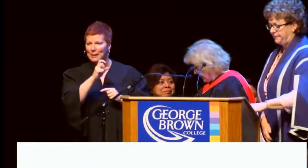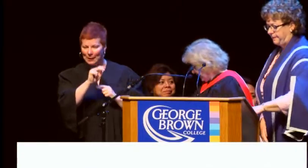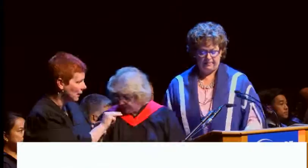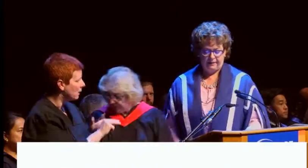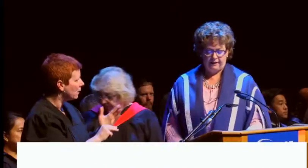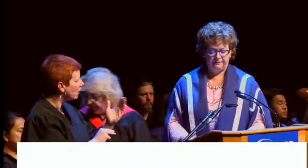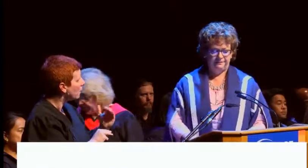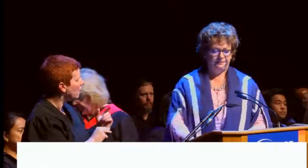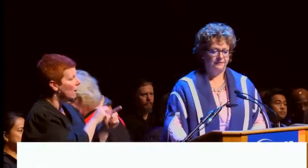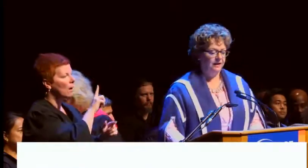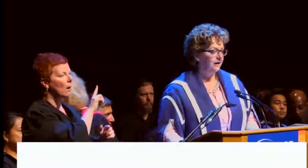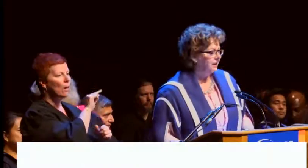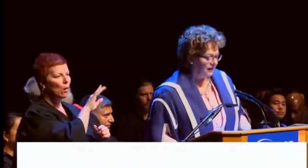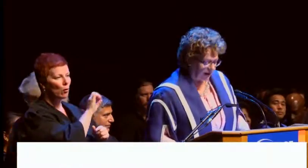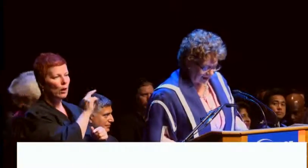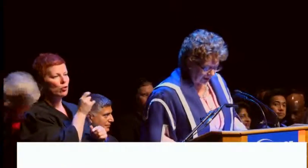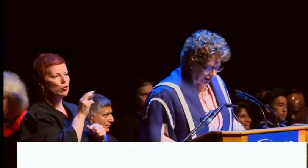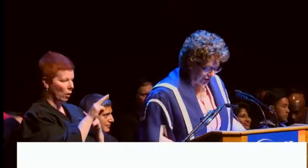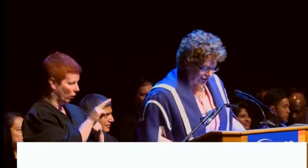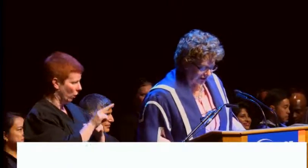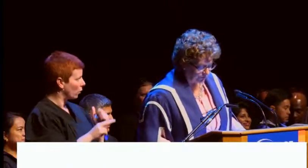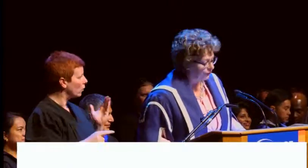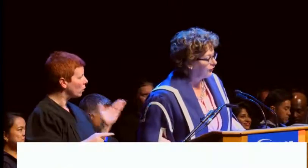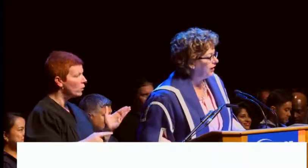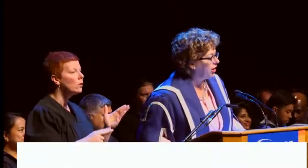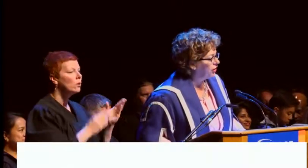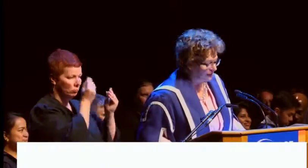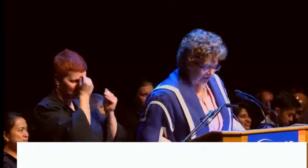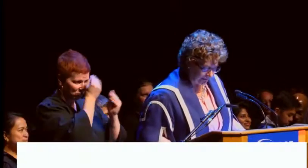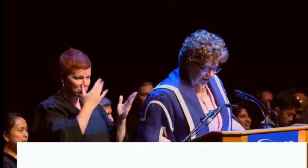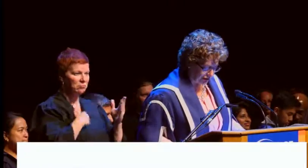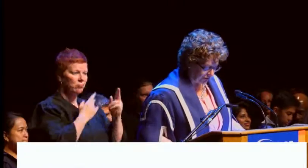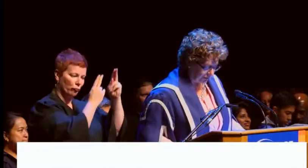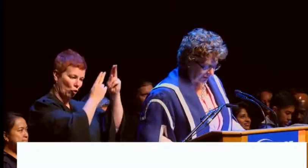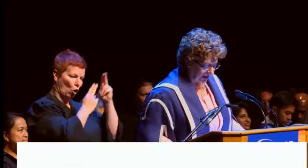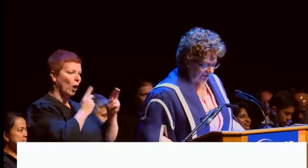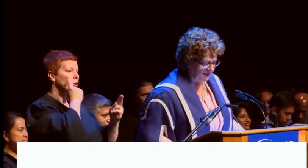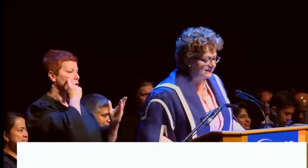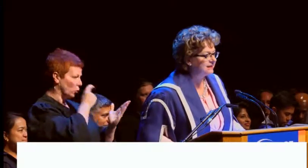I AM HONOURED TO CONFER AN HONOURARY BACHELOR OF APPLIED BUSINESS